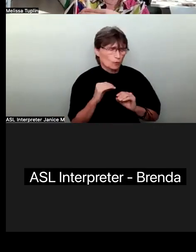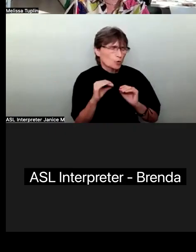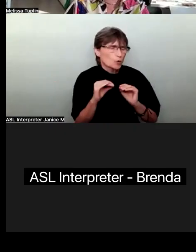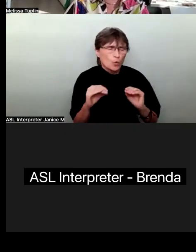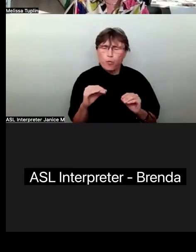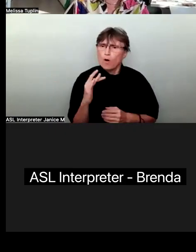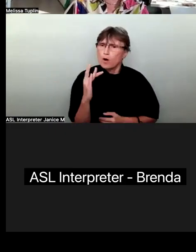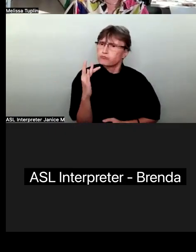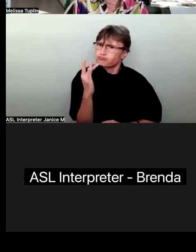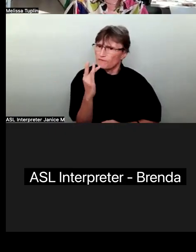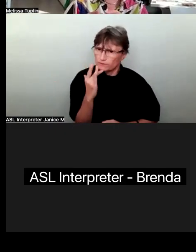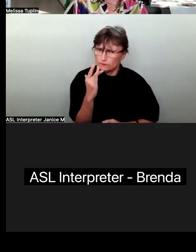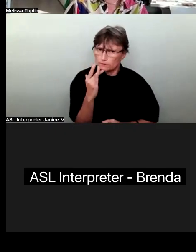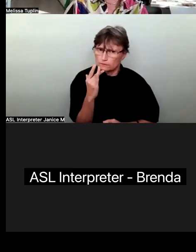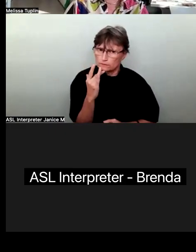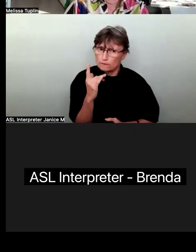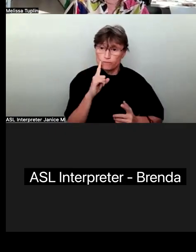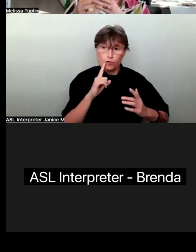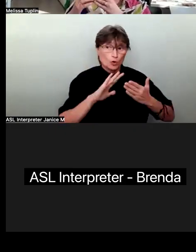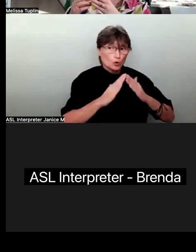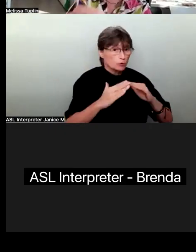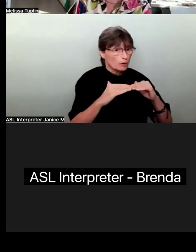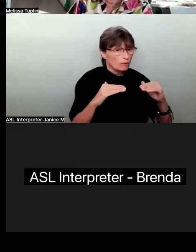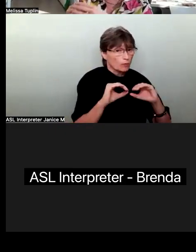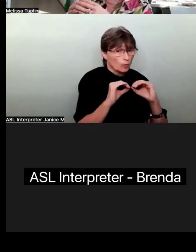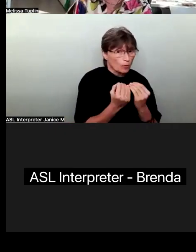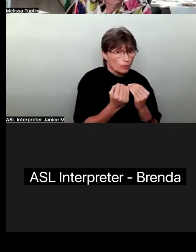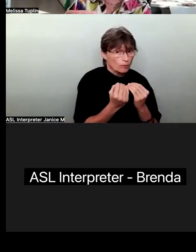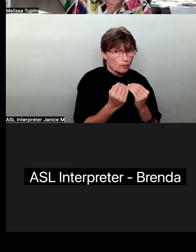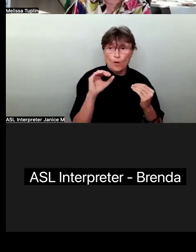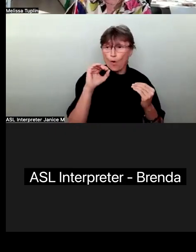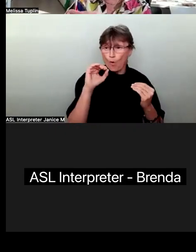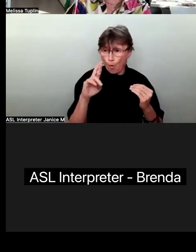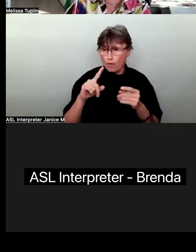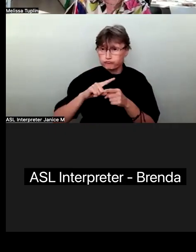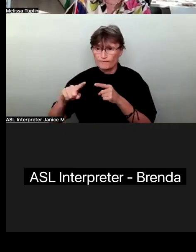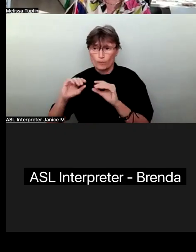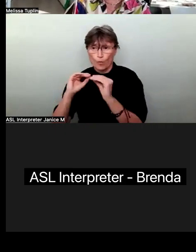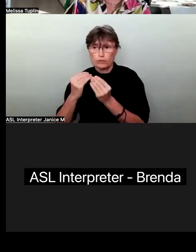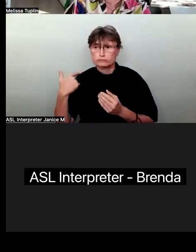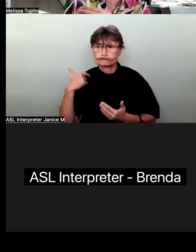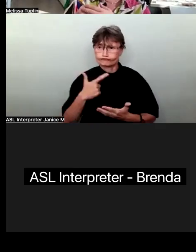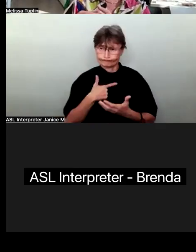this program for community arts organizations and the program for professional arts organizations.